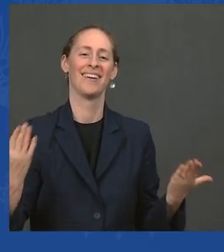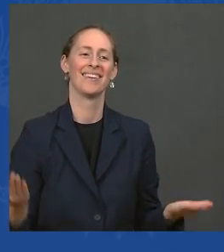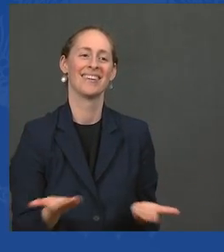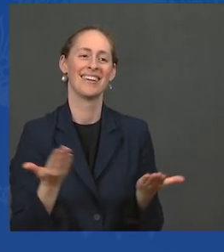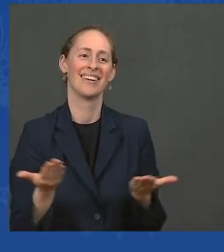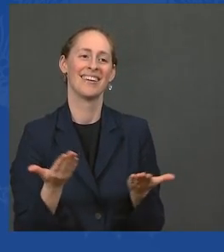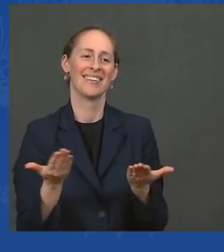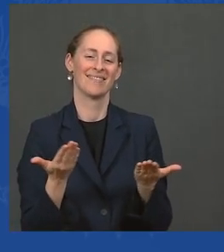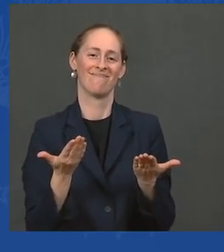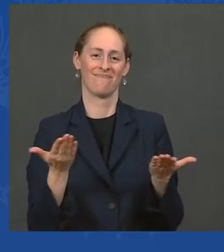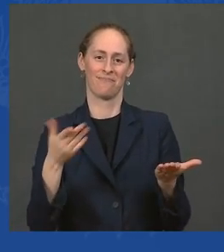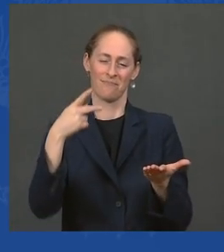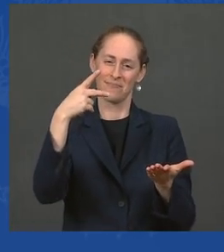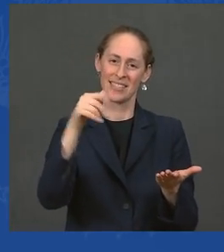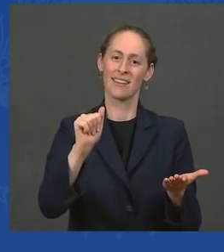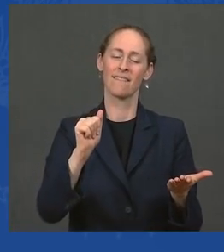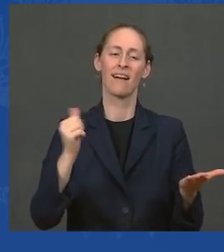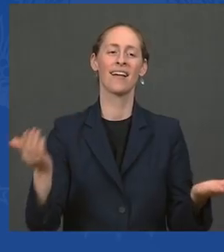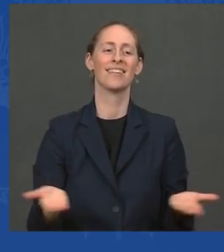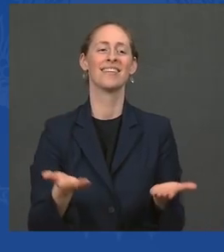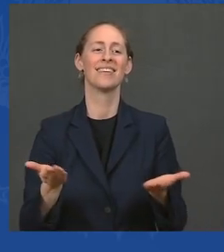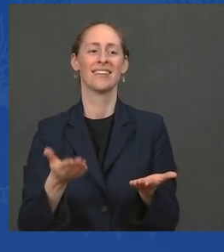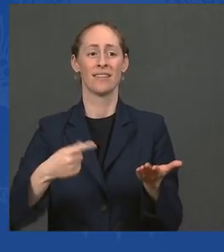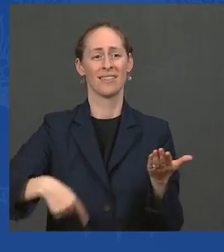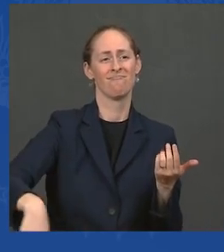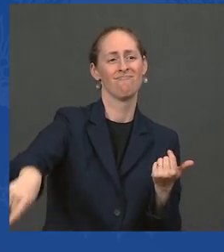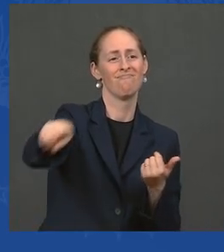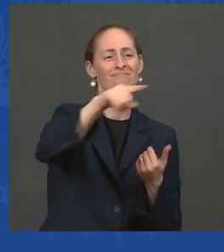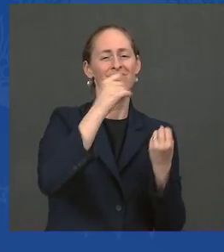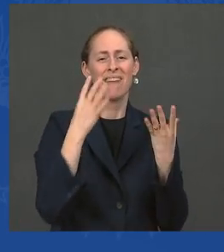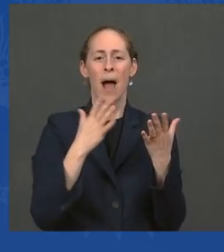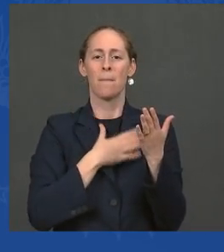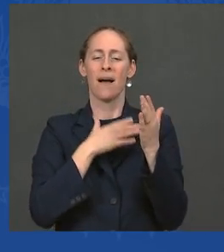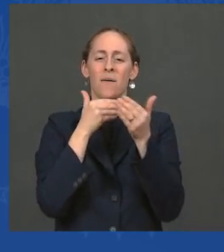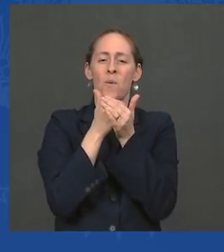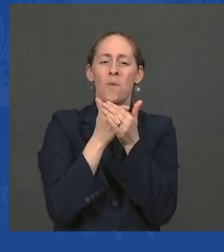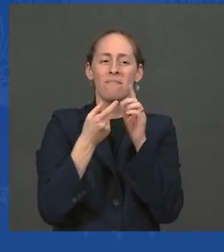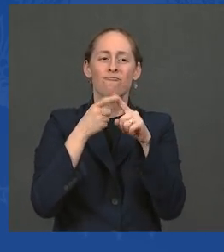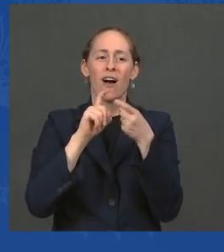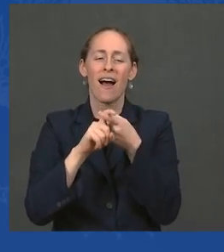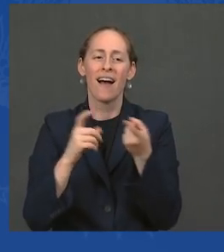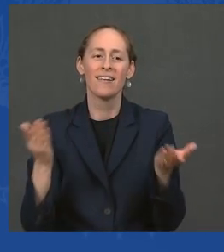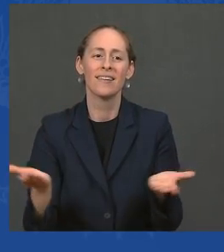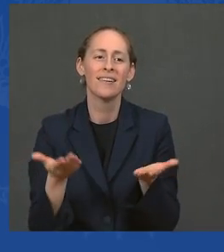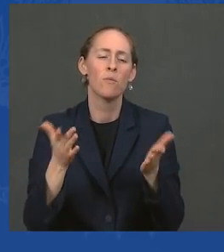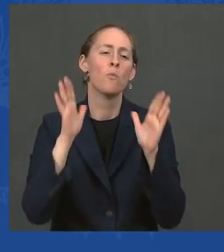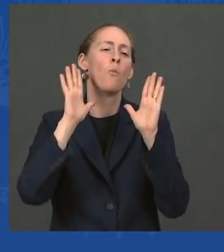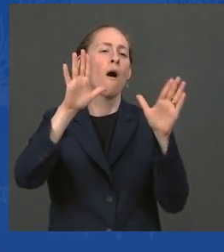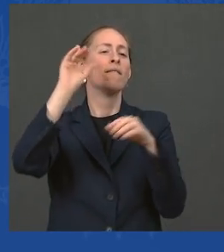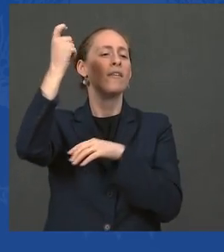with a very close friend -- become a close friend -- and a great governor, Governor Wolf. It's good to see you, Gov.